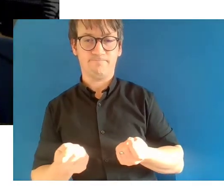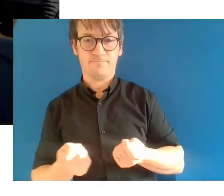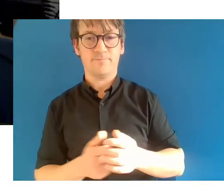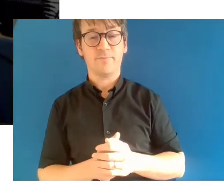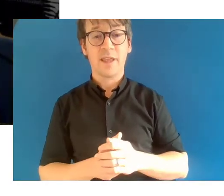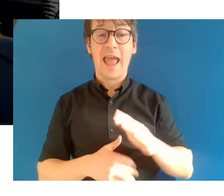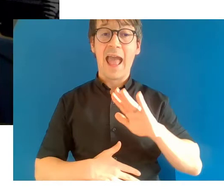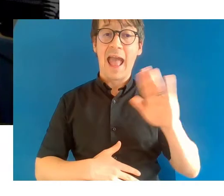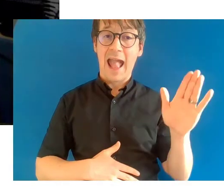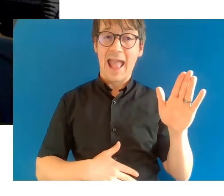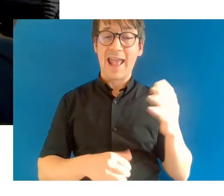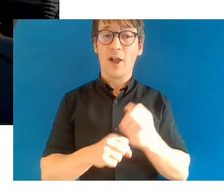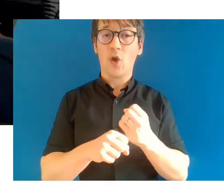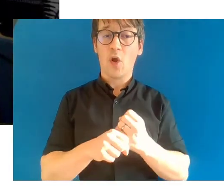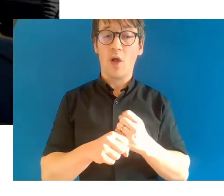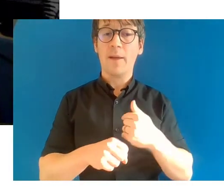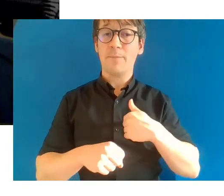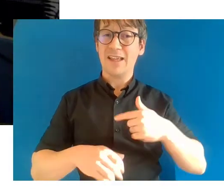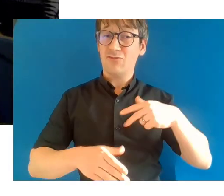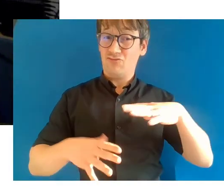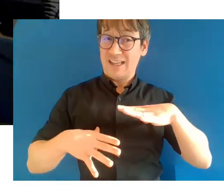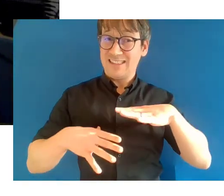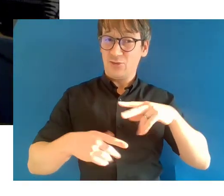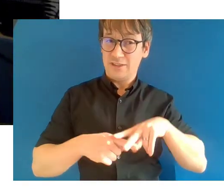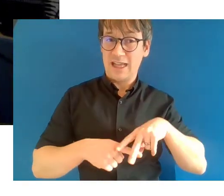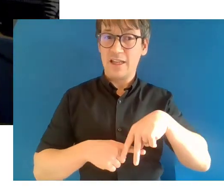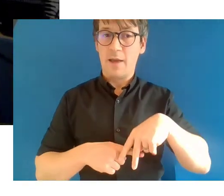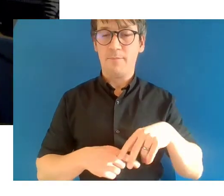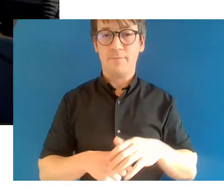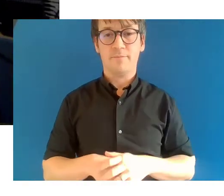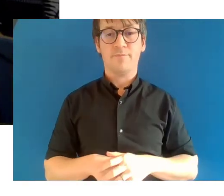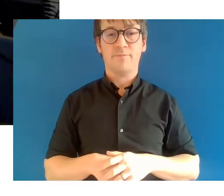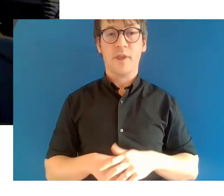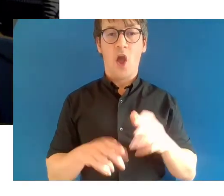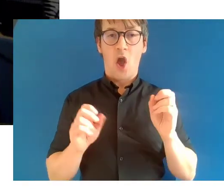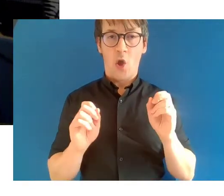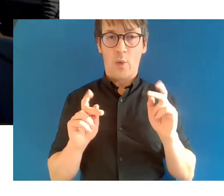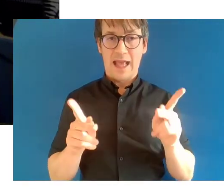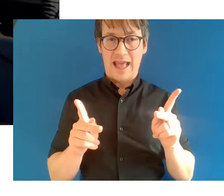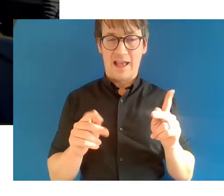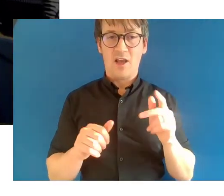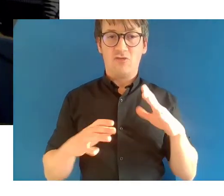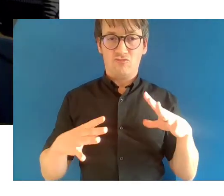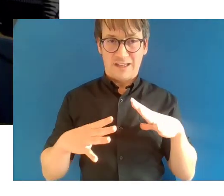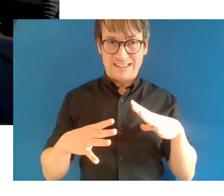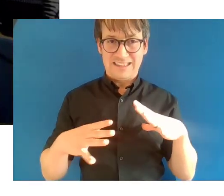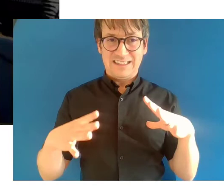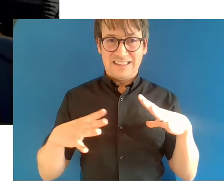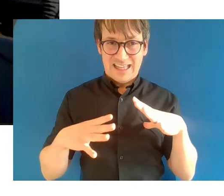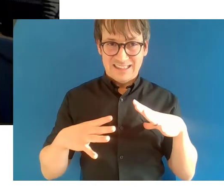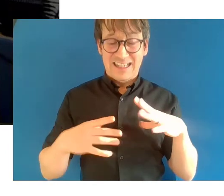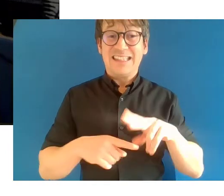Hey Google, I'm ready to stand. Okay.